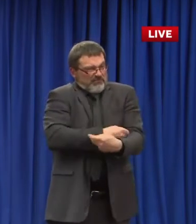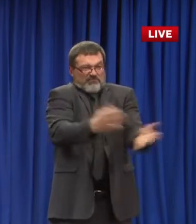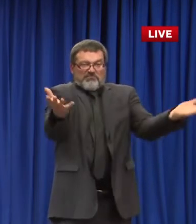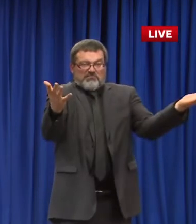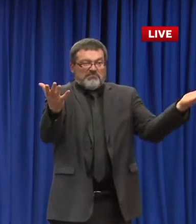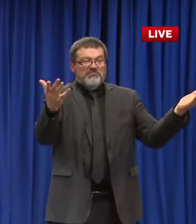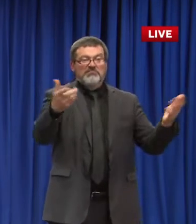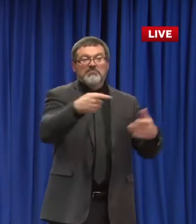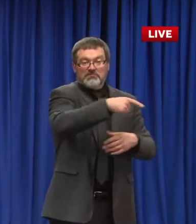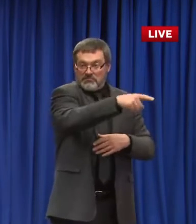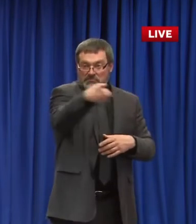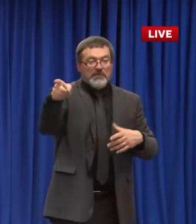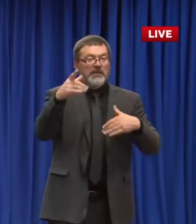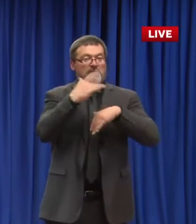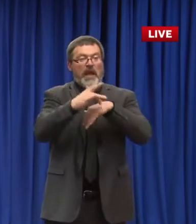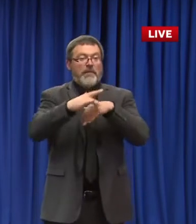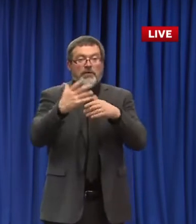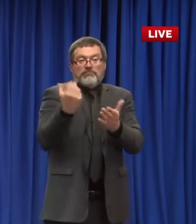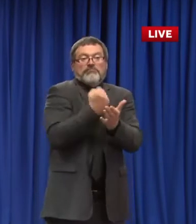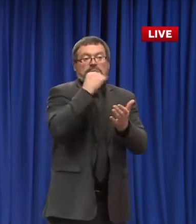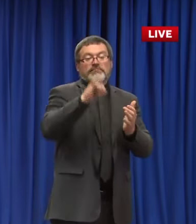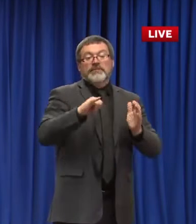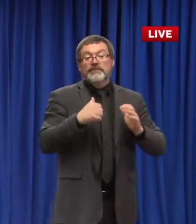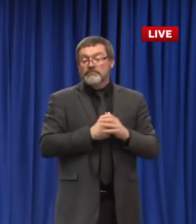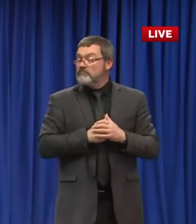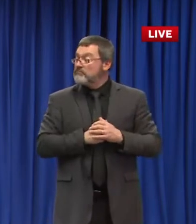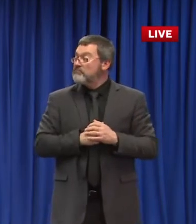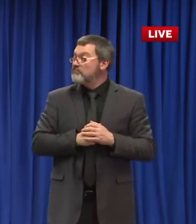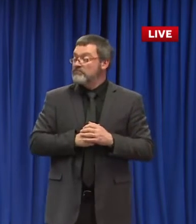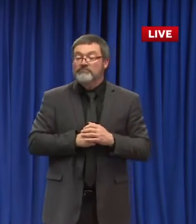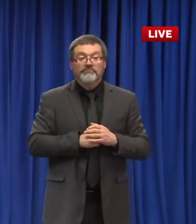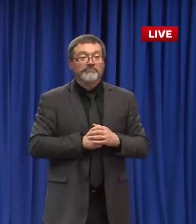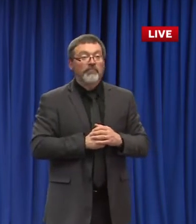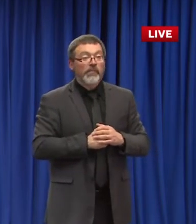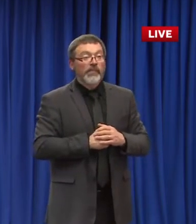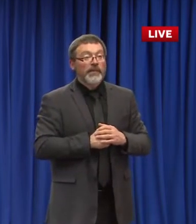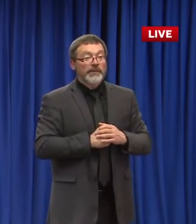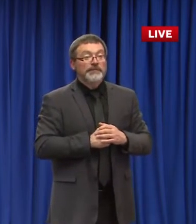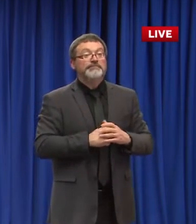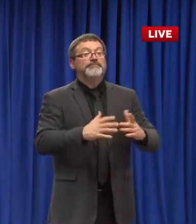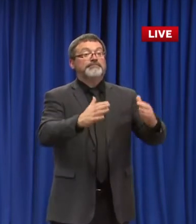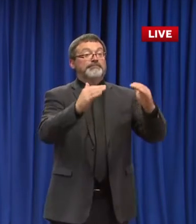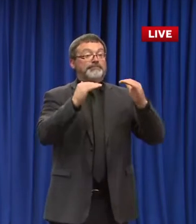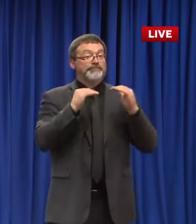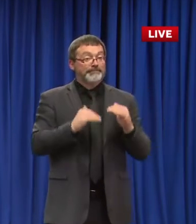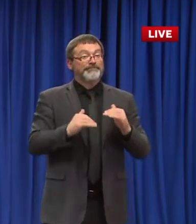FOR SO WE WANT TO MAKE IT AVAILABLE AND EVERYONE AT AT A REASONABLE RATE AND FINALLY BEFORE WE CLOSE OUT.